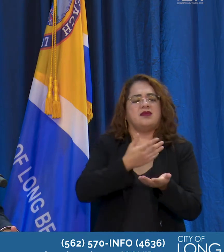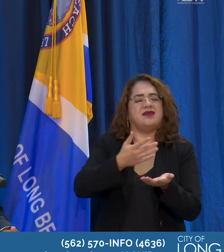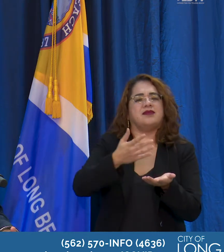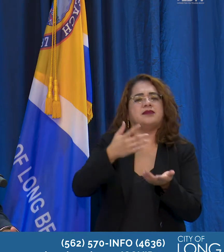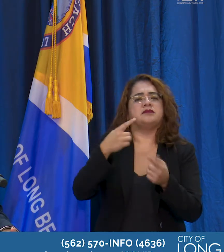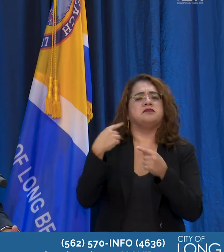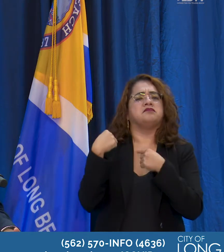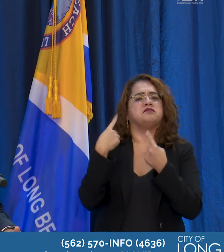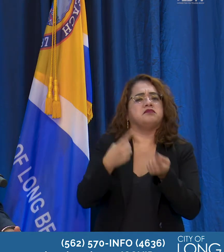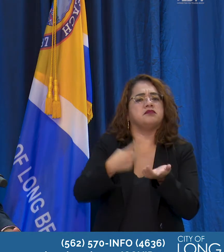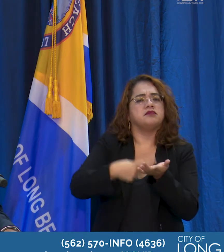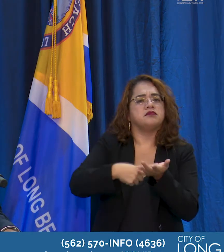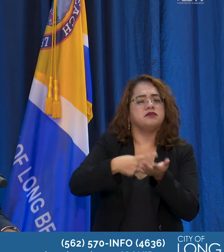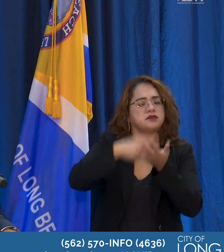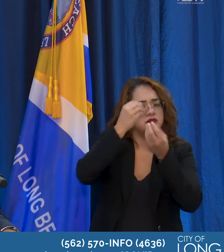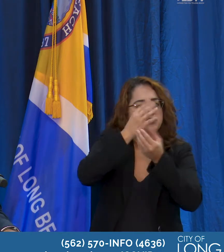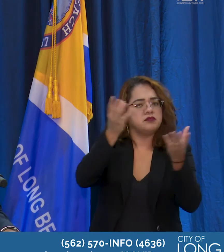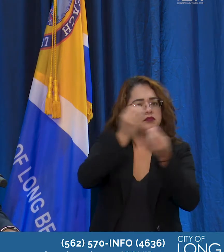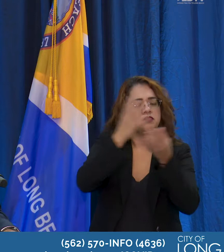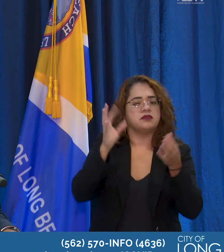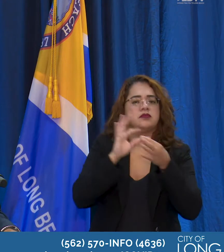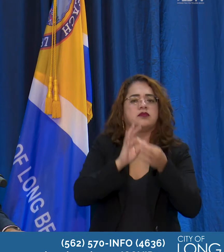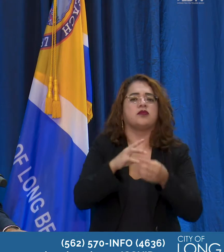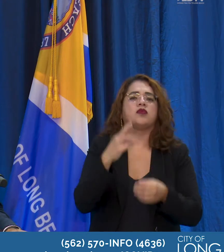our bars across the city. So let me just begin by